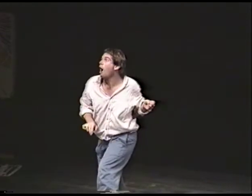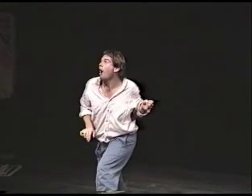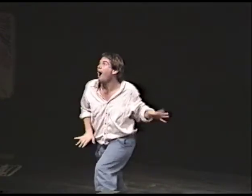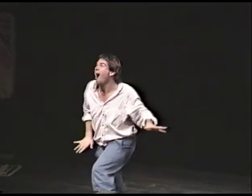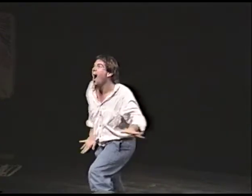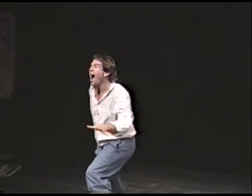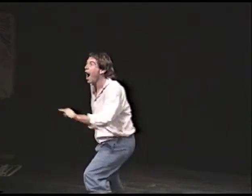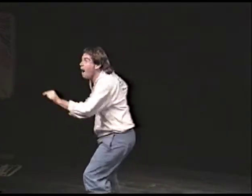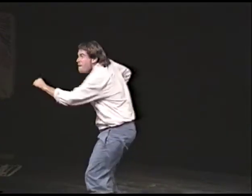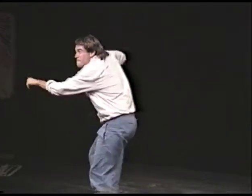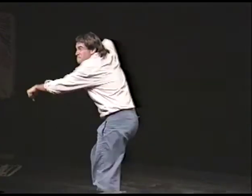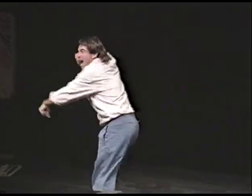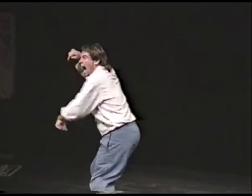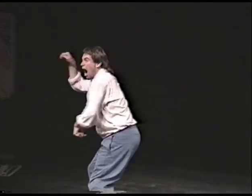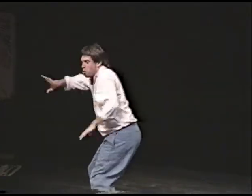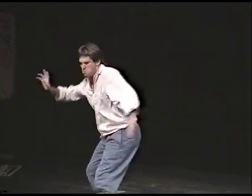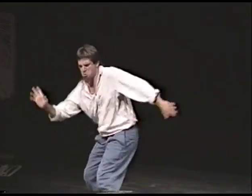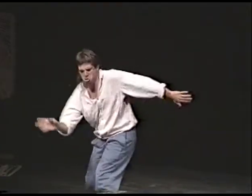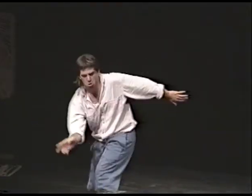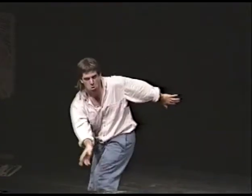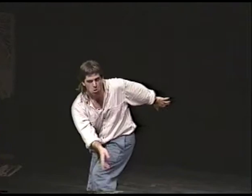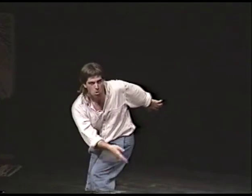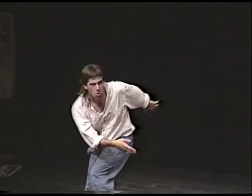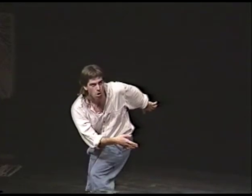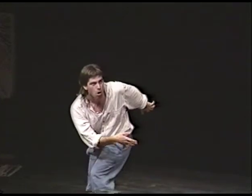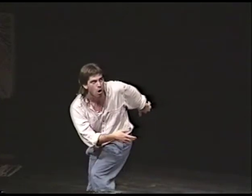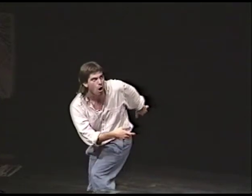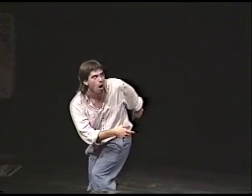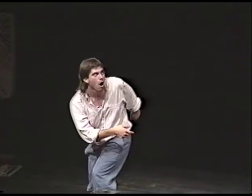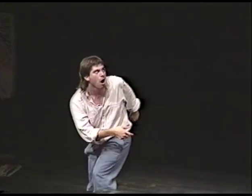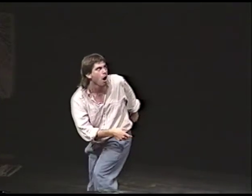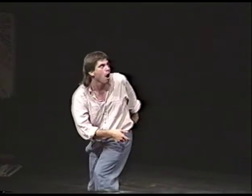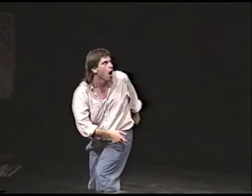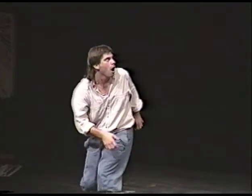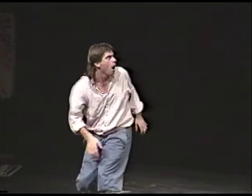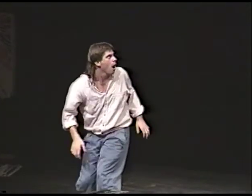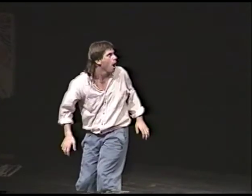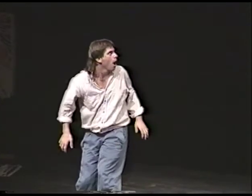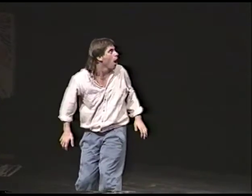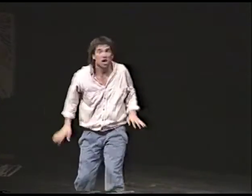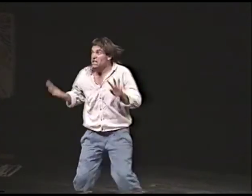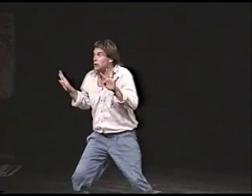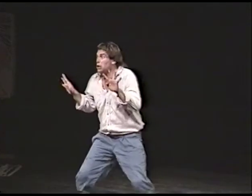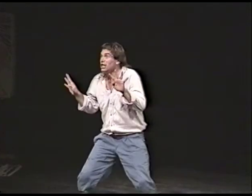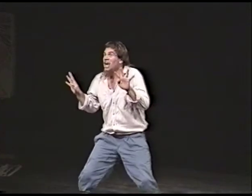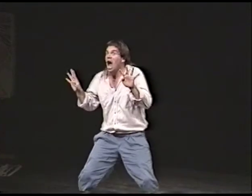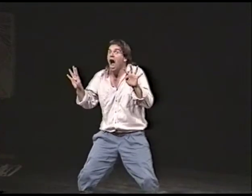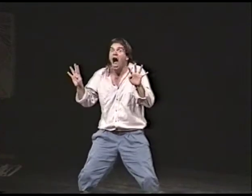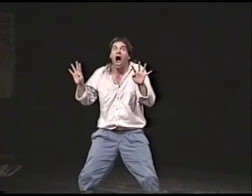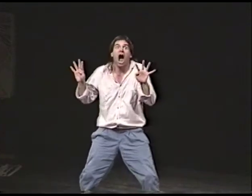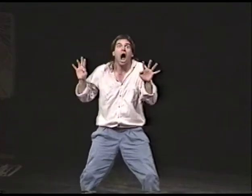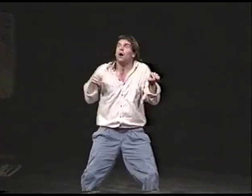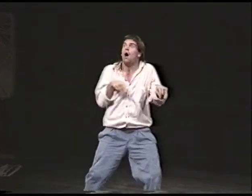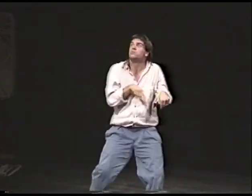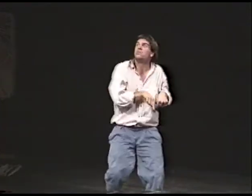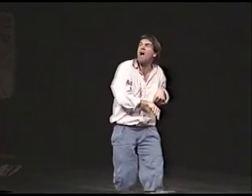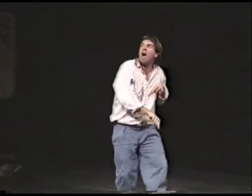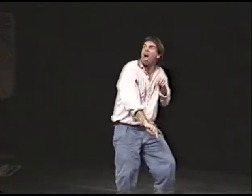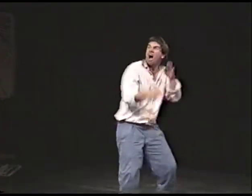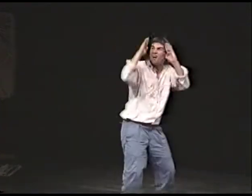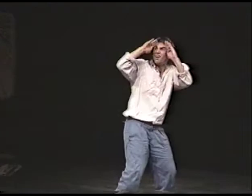It's a long fly ball, headed deep into left center field.